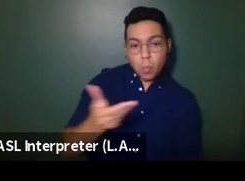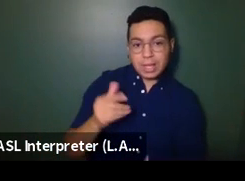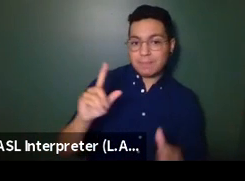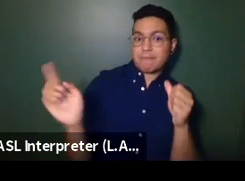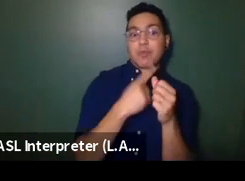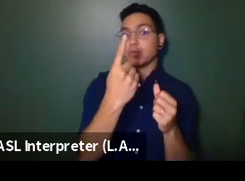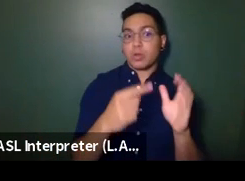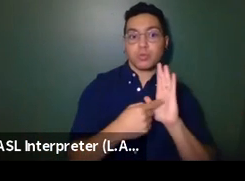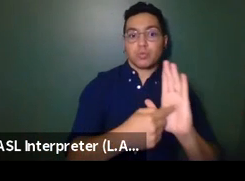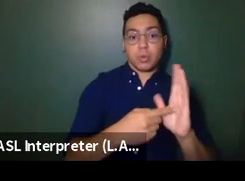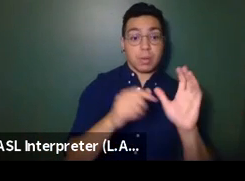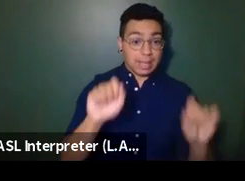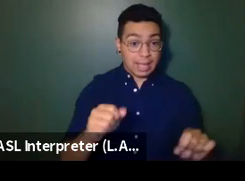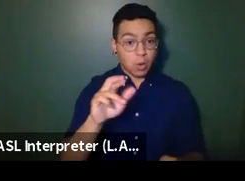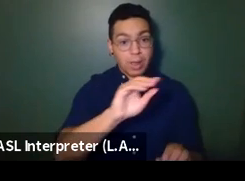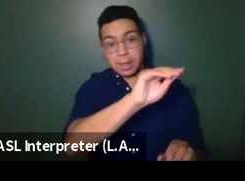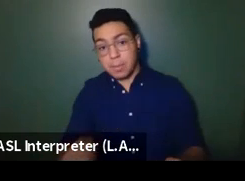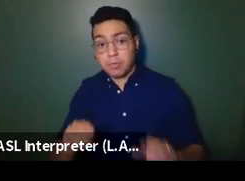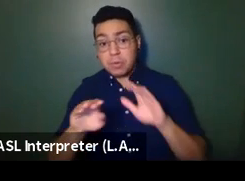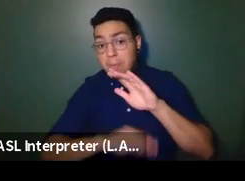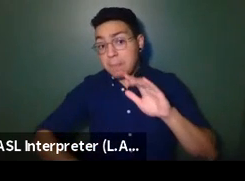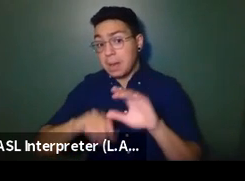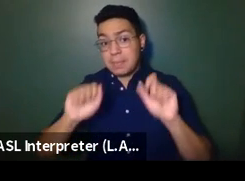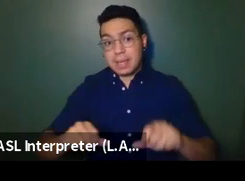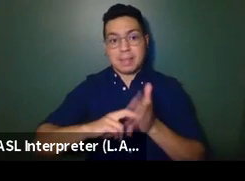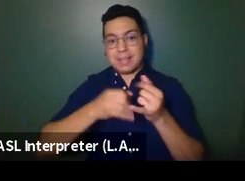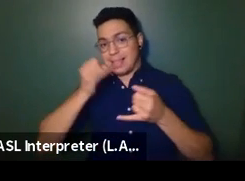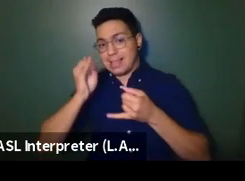Katherine Livick - ESD 112: Or I can move this one to the bottom and then it's going to be down on the bottom of my list.